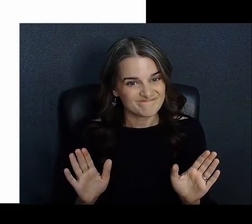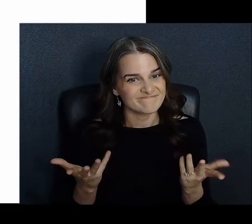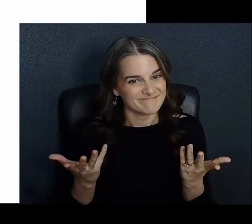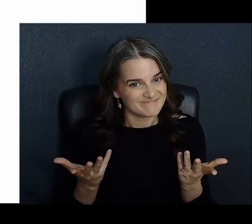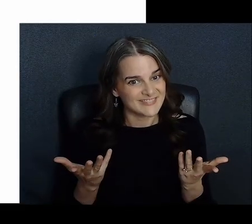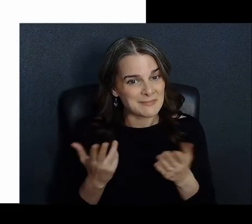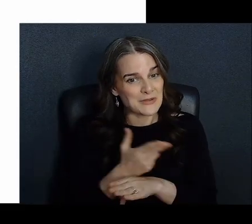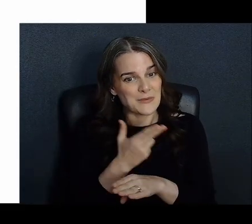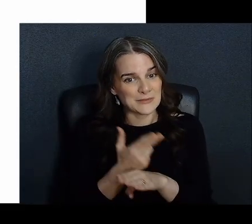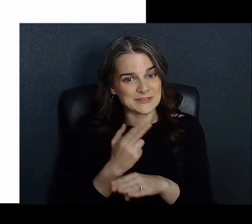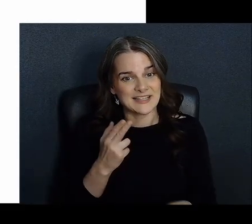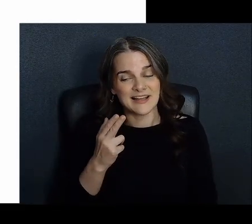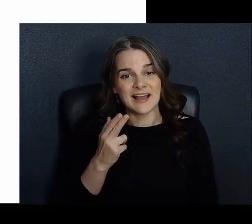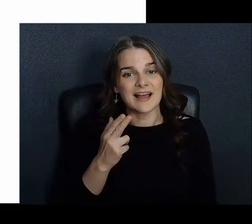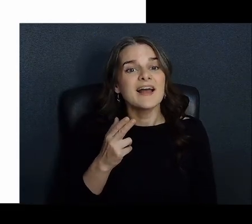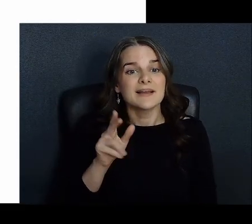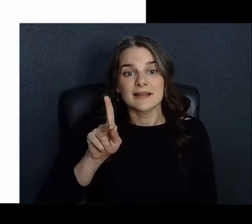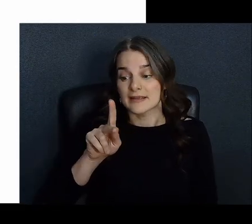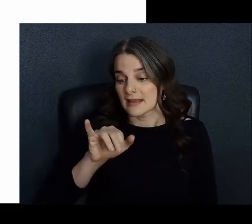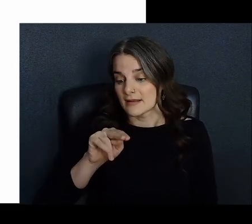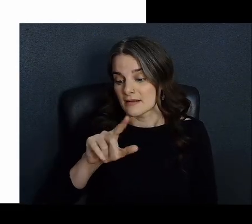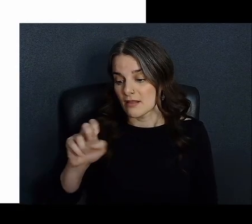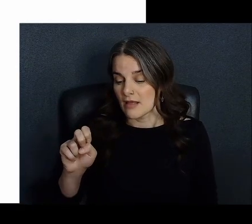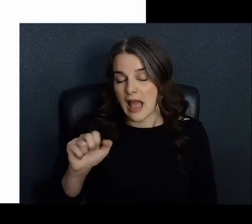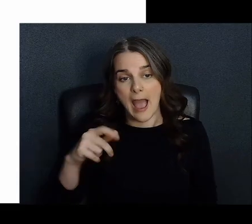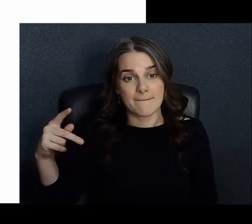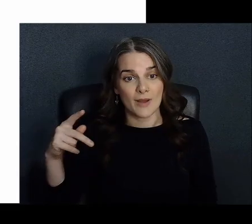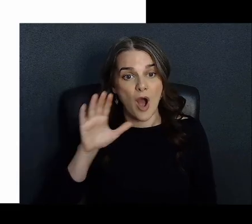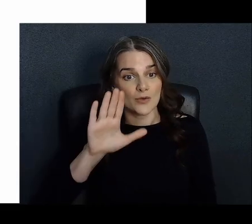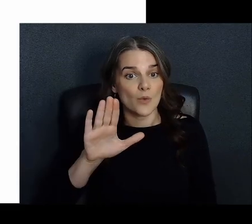then you can, obviously, if it has a speaker jack, excuse